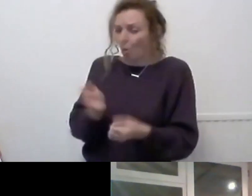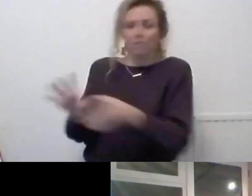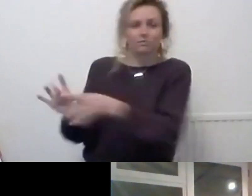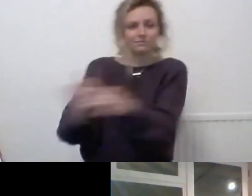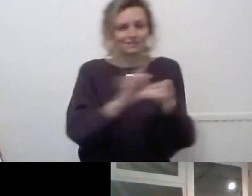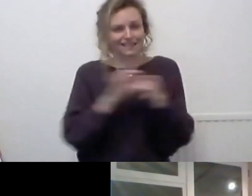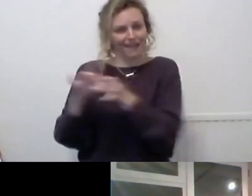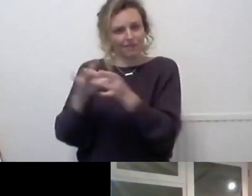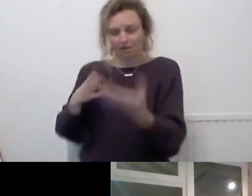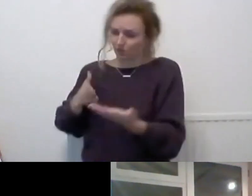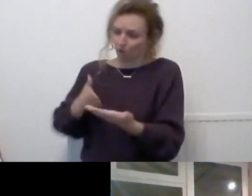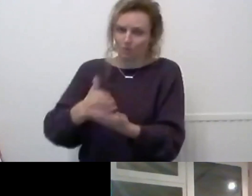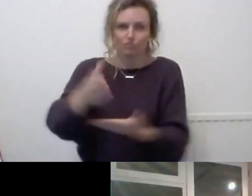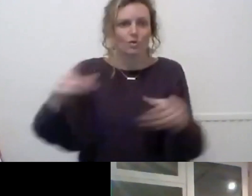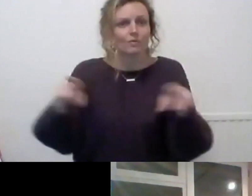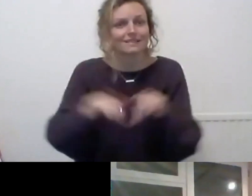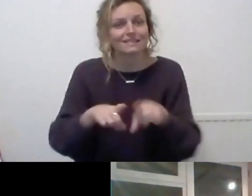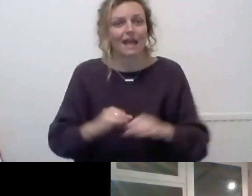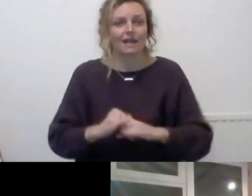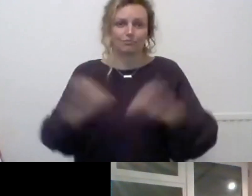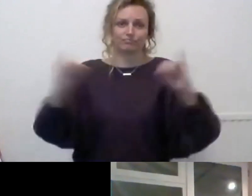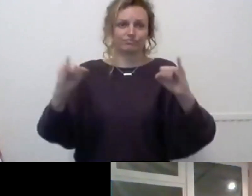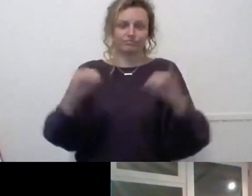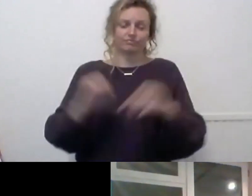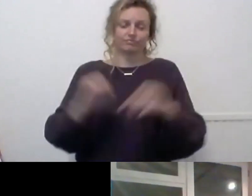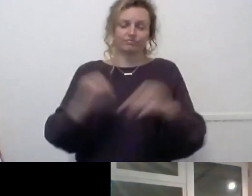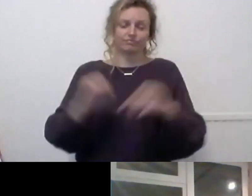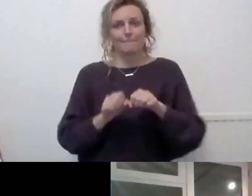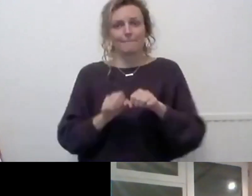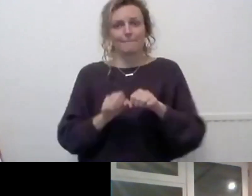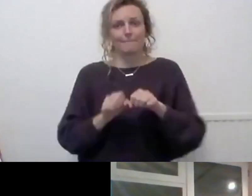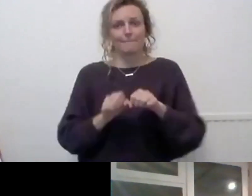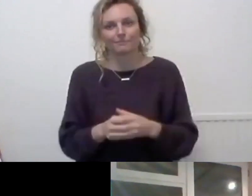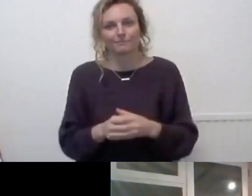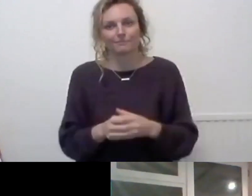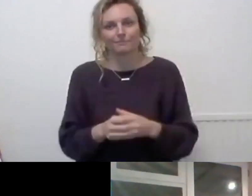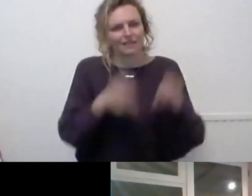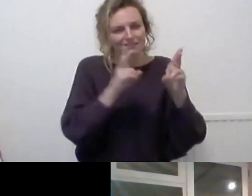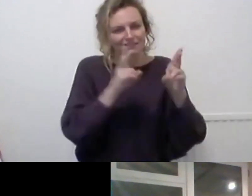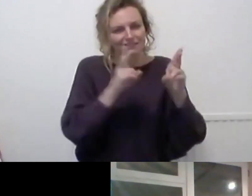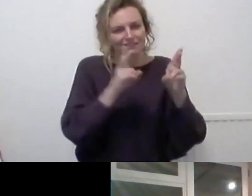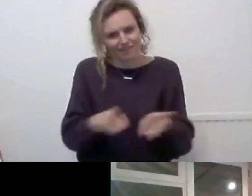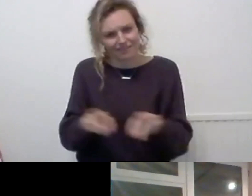know, the death toll everybody, I'm sure on this webinar has had some, some experience of loss,